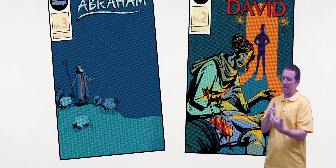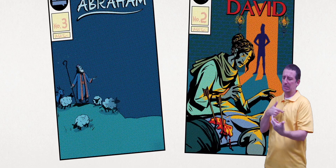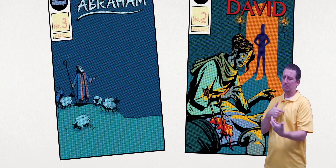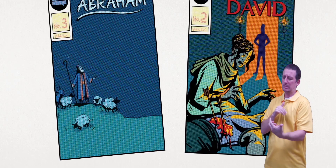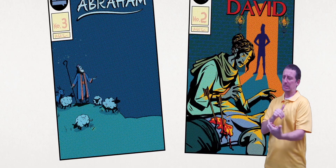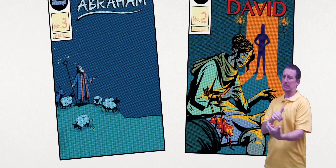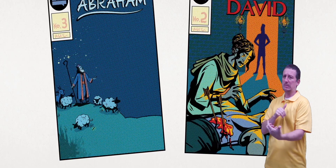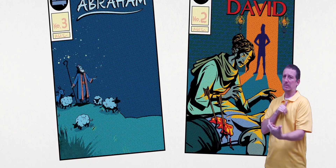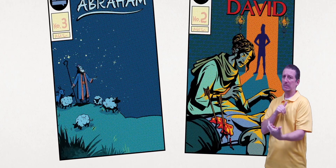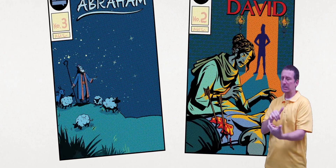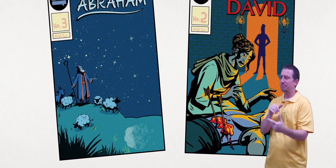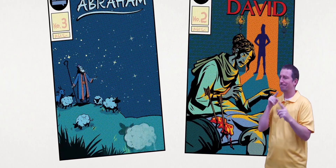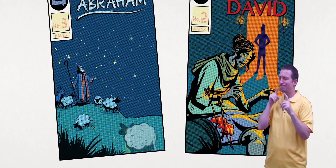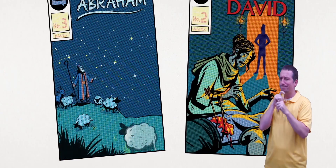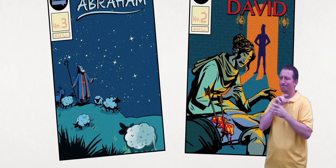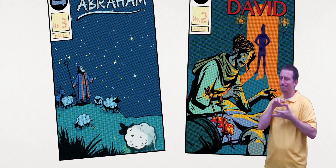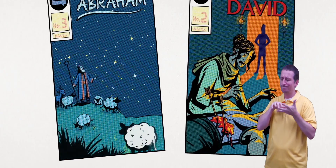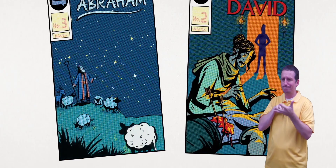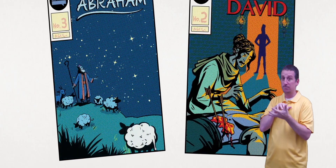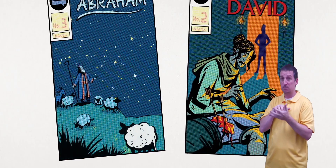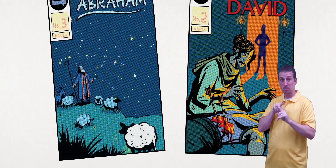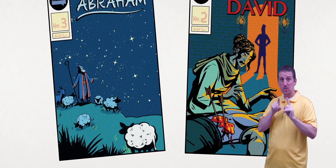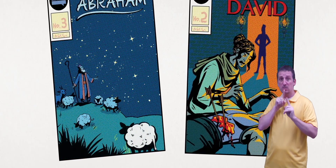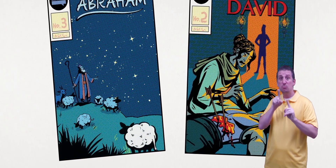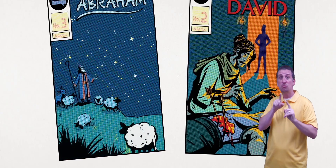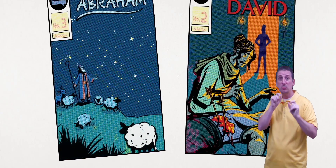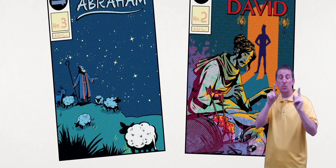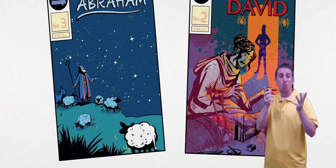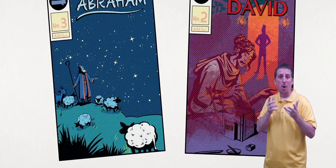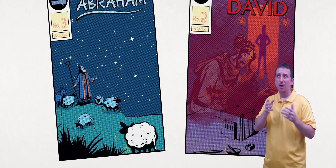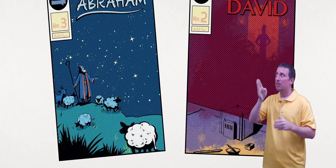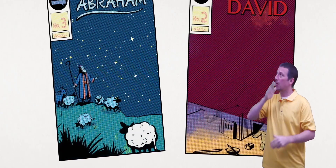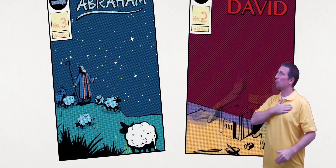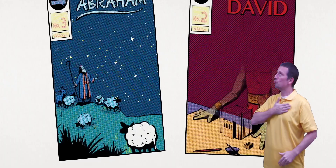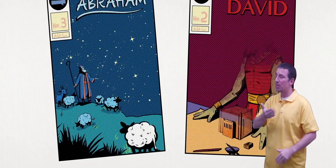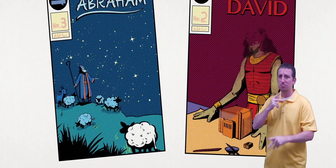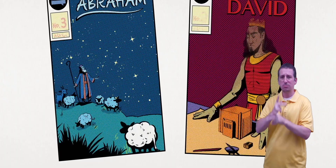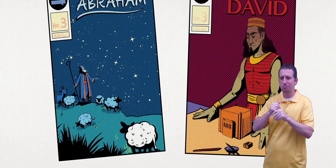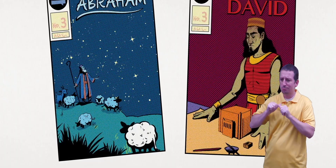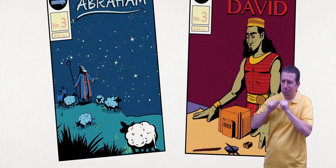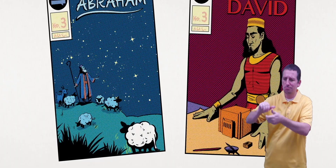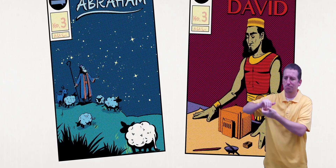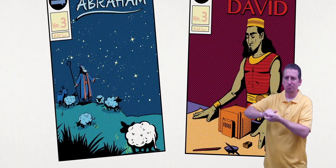portraits of compromised people like ourselves. The real surprise is that God keeps working